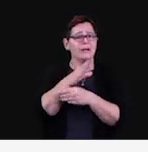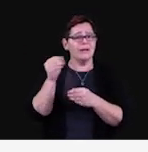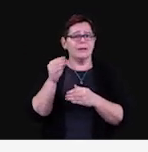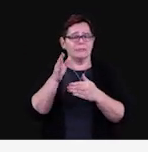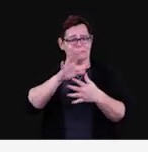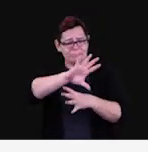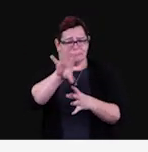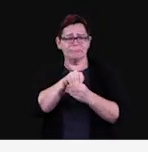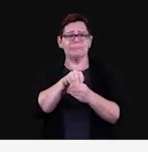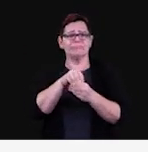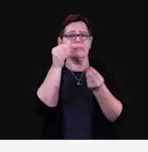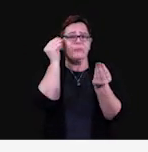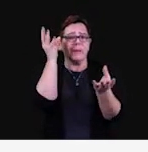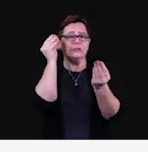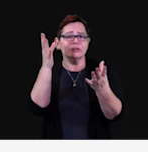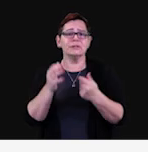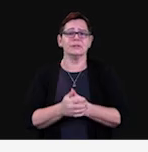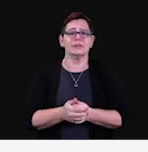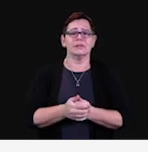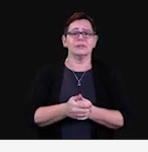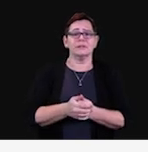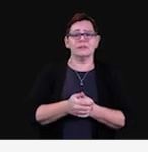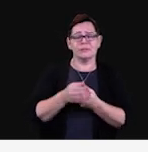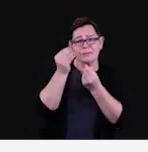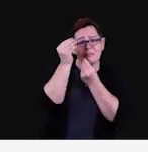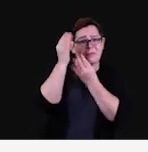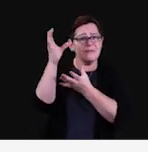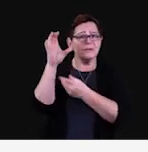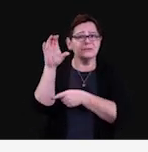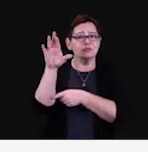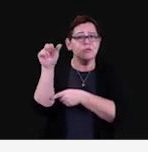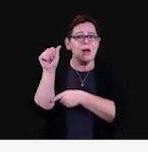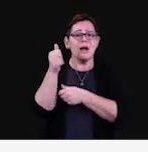they notify the CRA of any changes to their personal information.